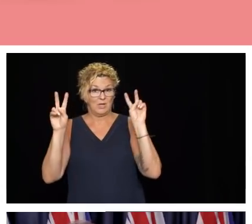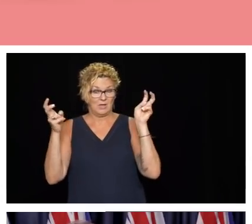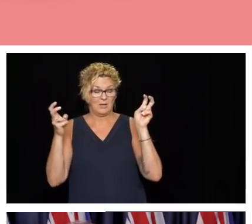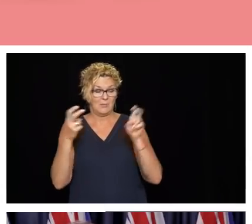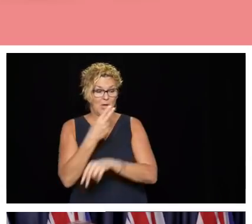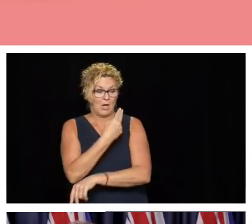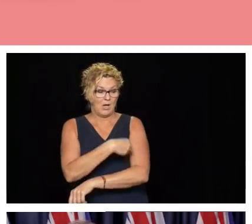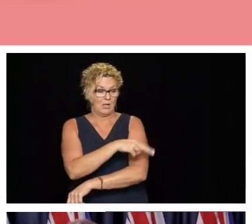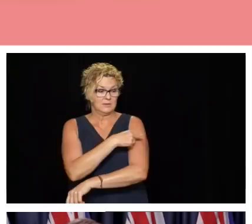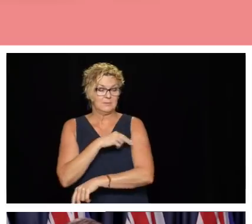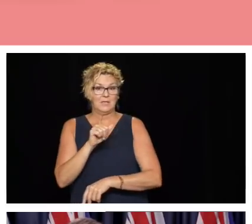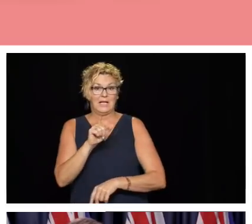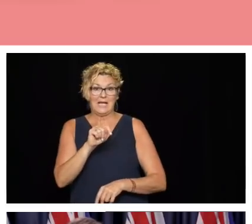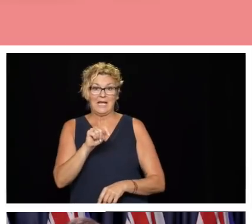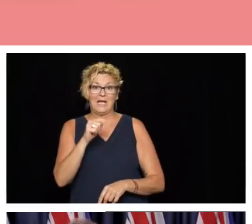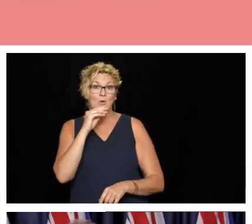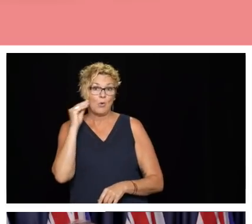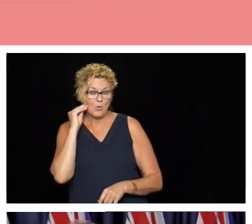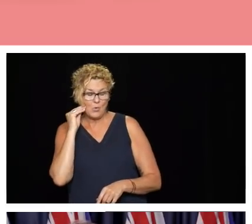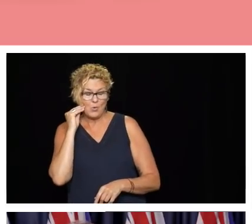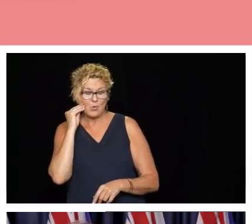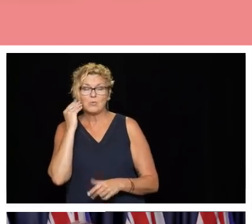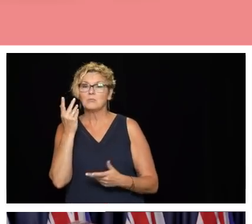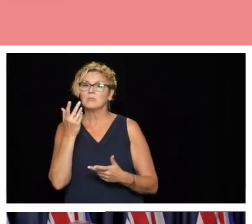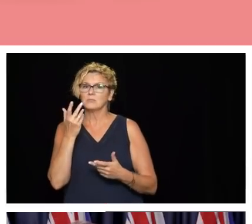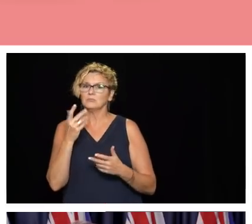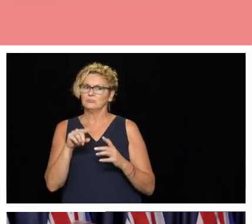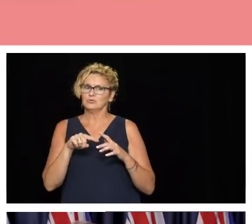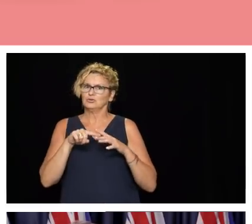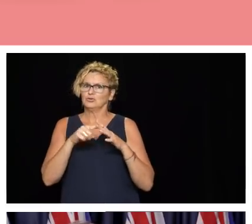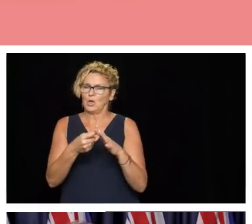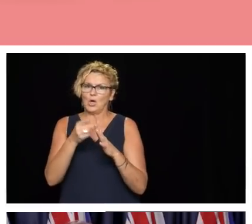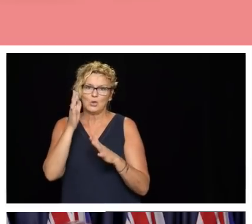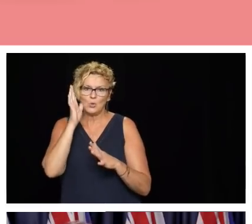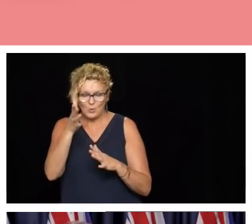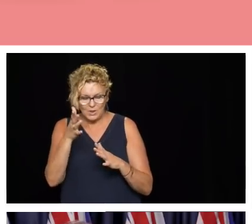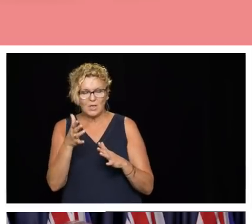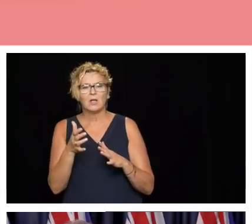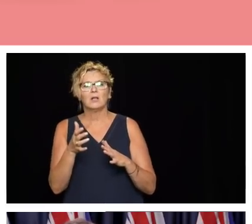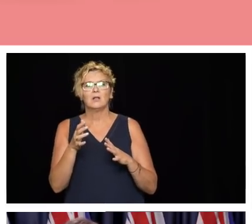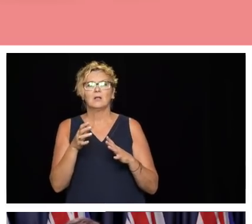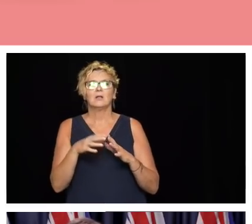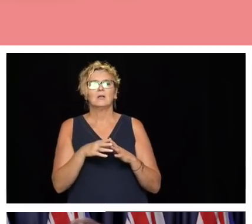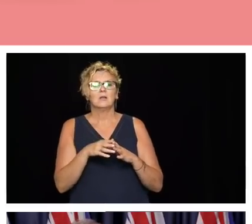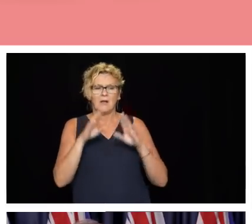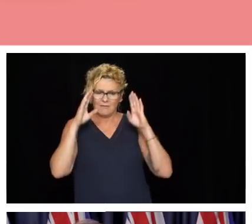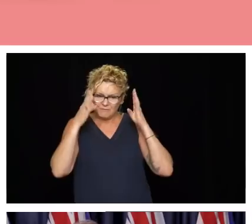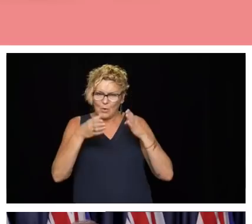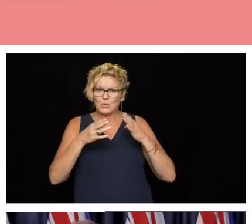and the Q units we are prototyping as the premier has mentioned other acute-care management strategies to